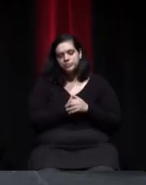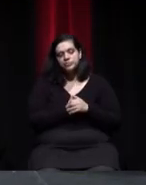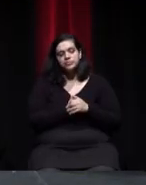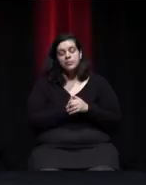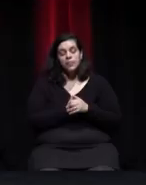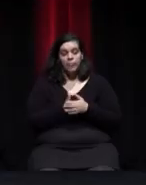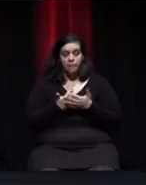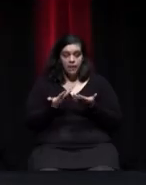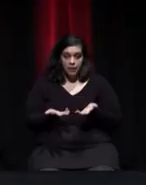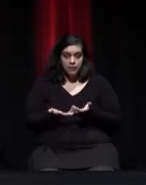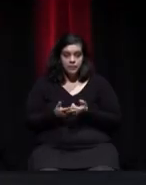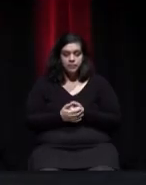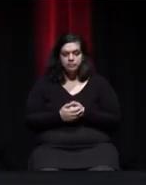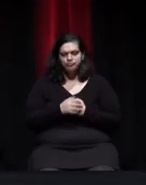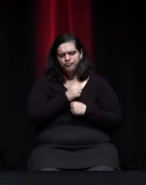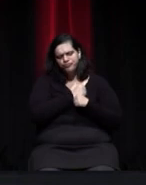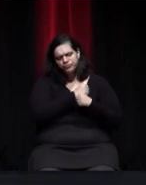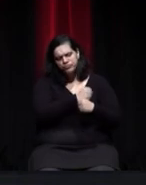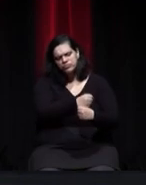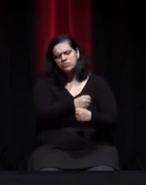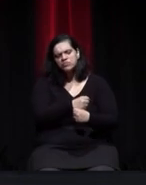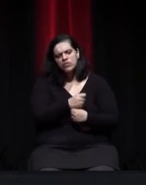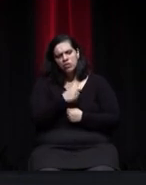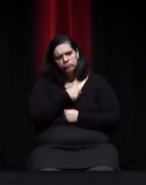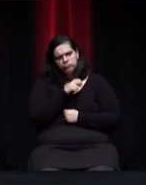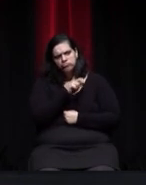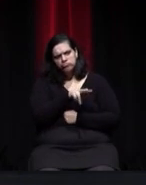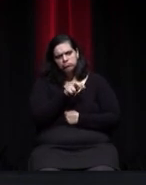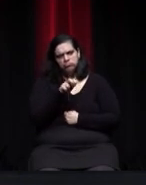Over the years I've watched the journalistic activity